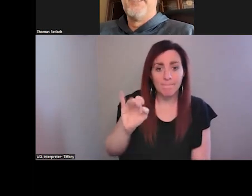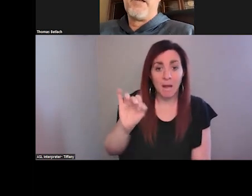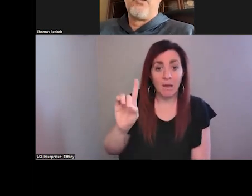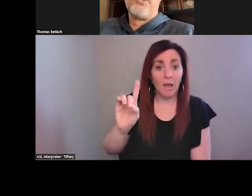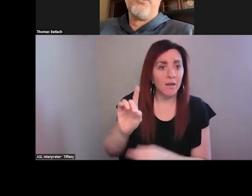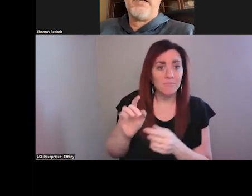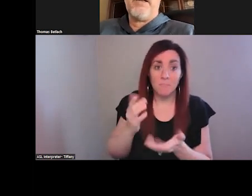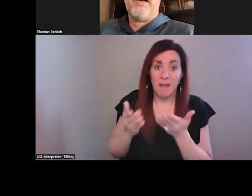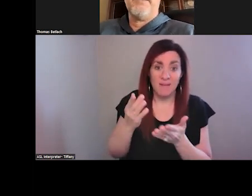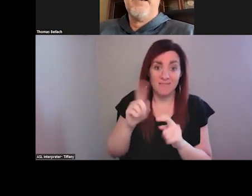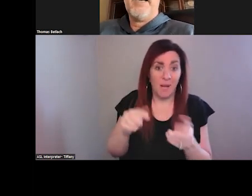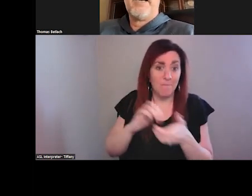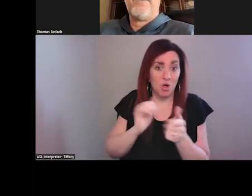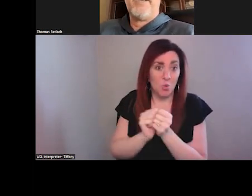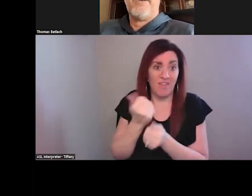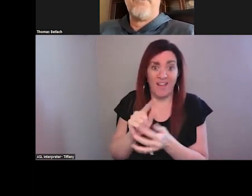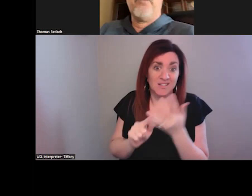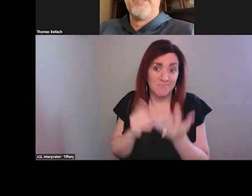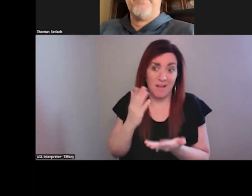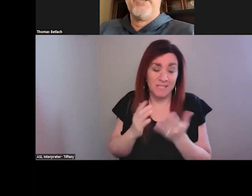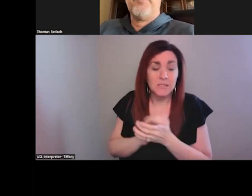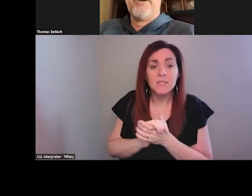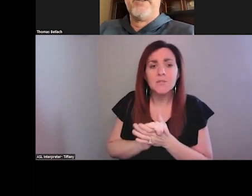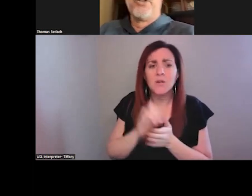AND YOU CAN IDENTIFY ANOTHER THAT WE WANT TO HEAR ABOUT IN THE